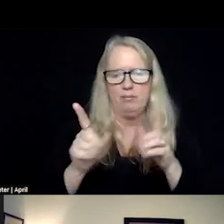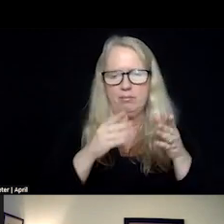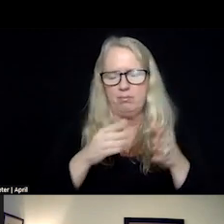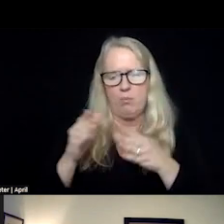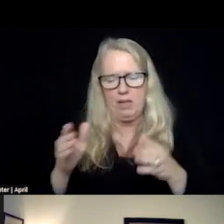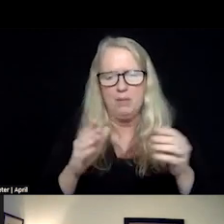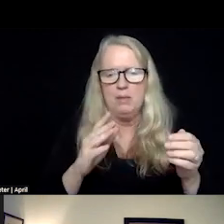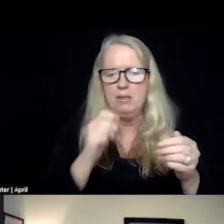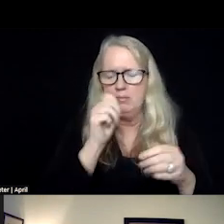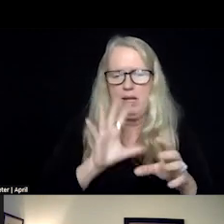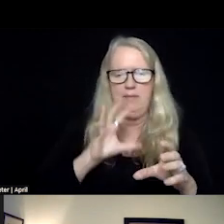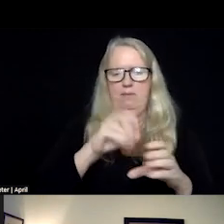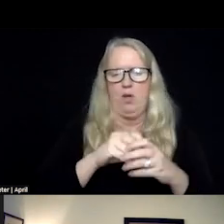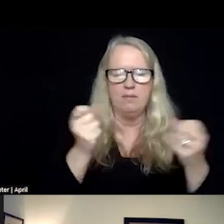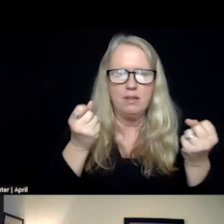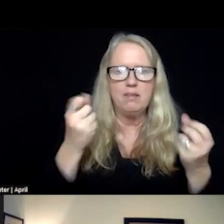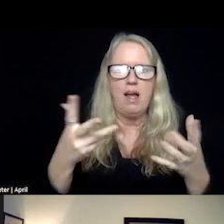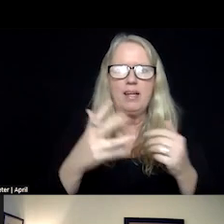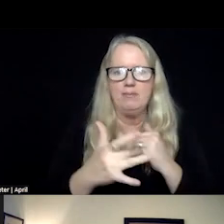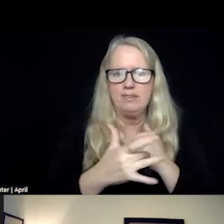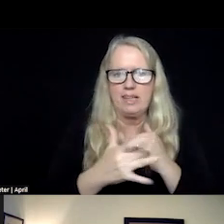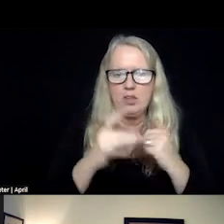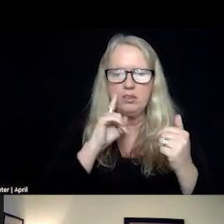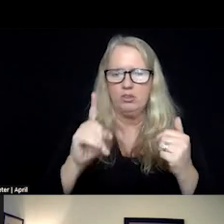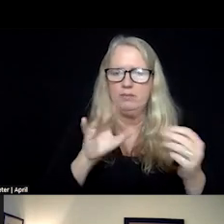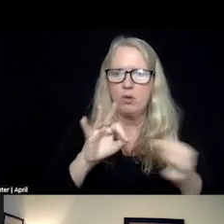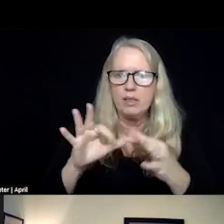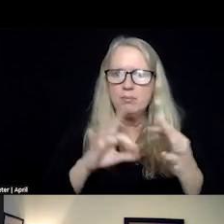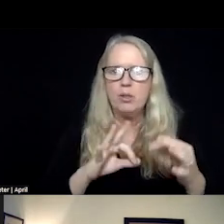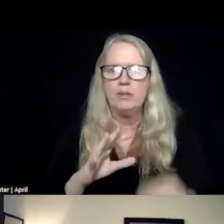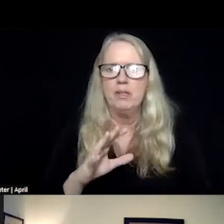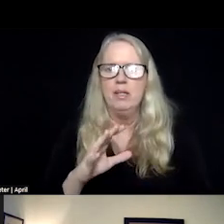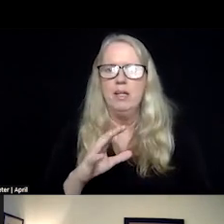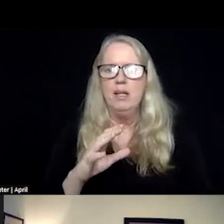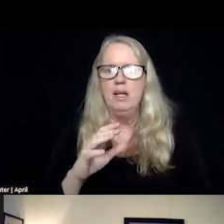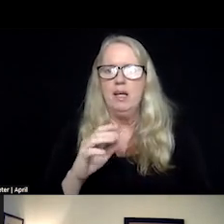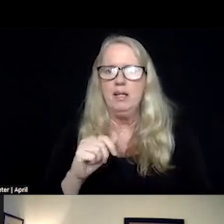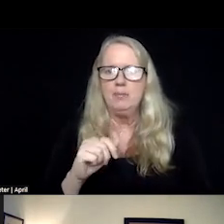DON'T INVOLVE TECHNOLOGY SUCH AS COMMUNITIES USING DIRECT